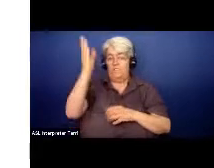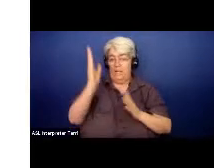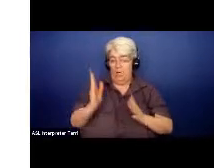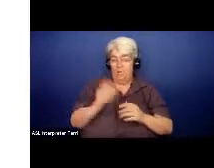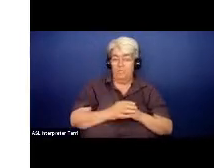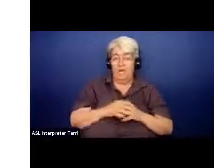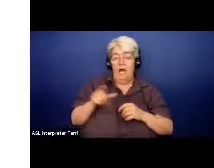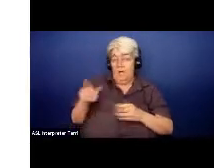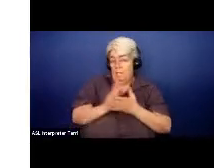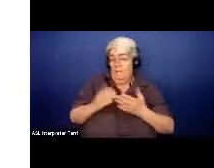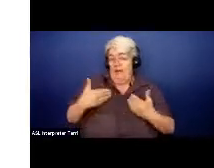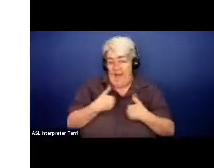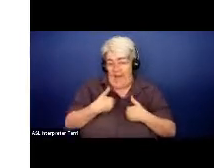injuries and have overcome them.